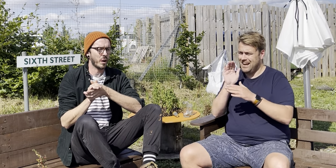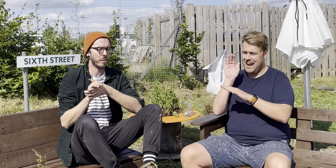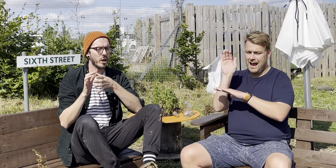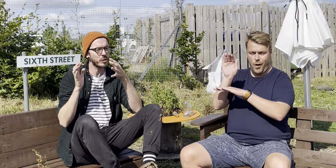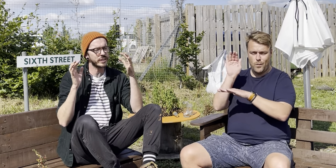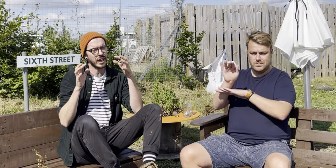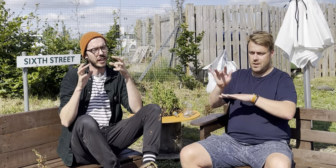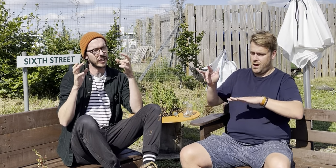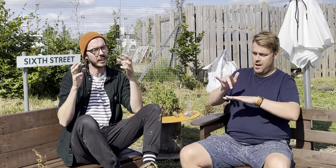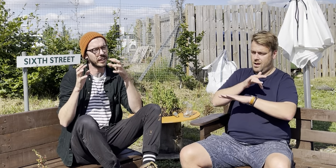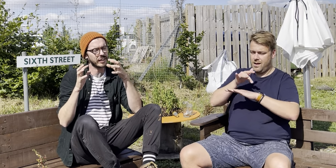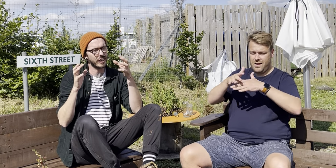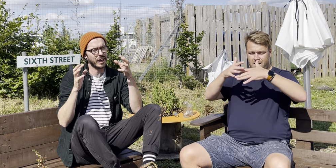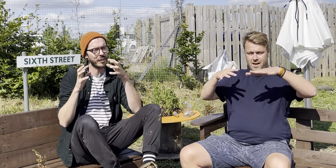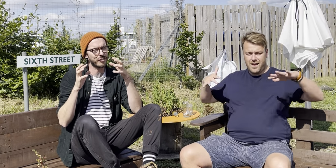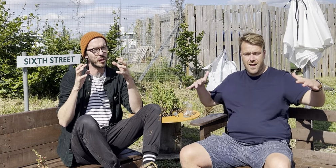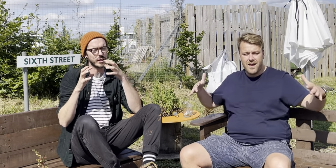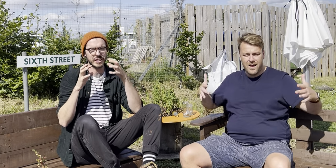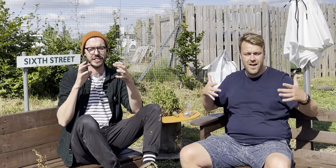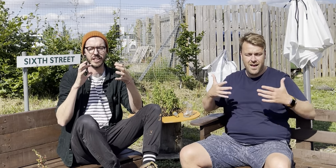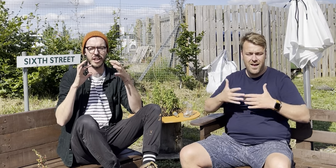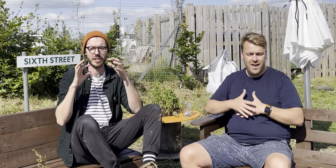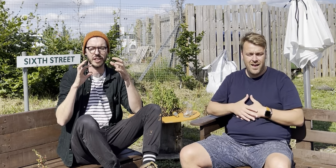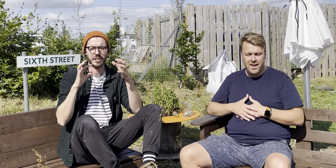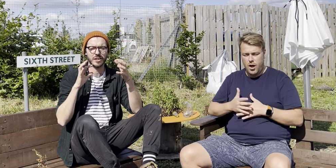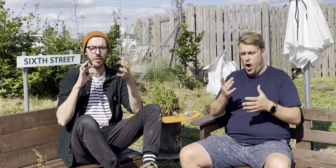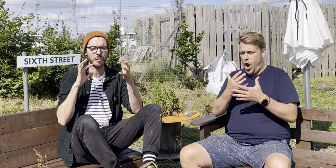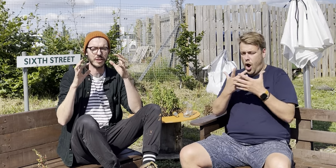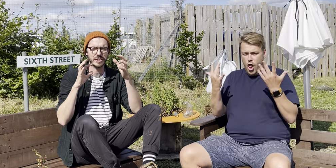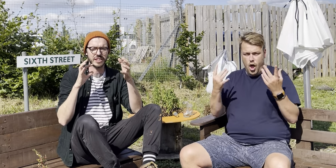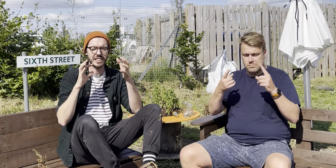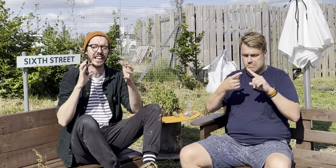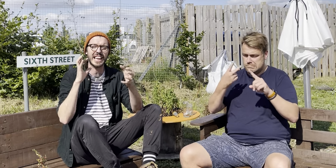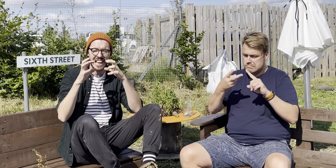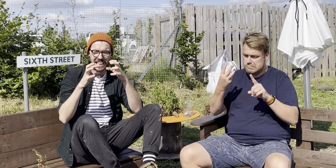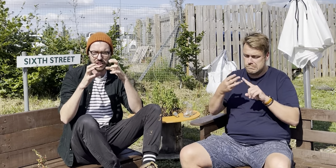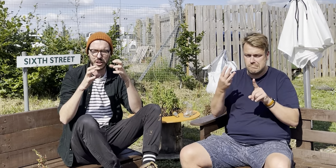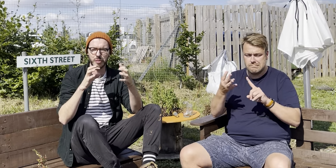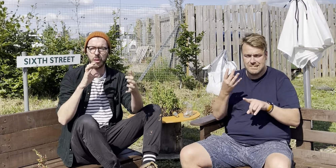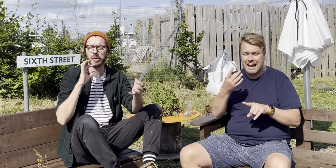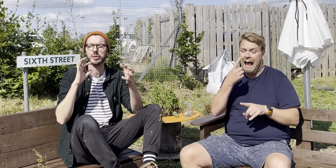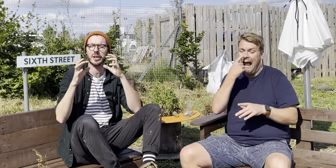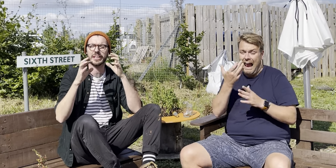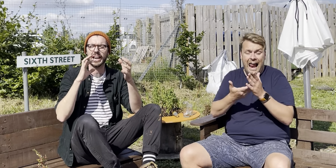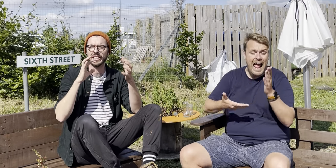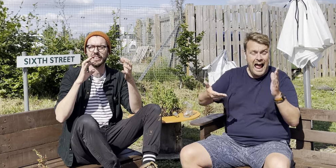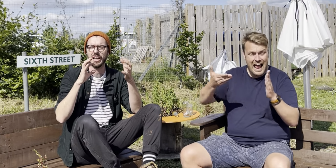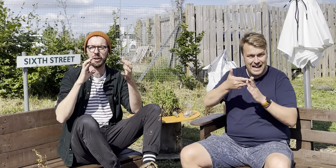opposing uh forces that almost that can add to the work but also can um